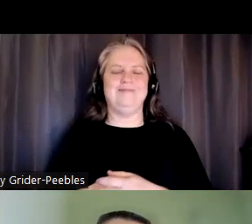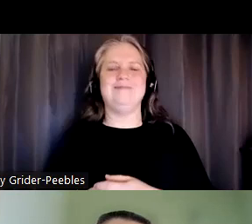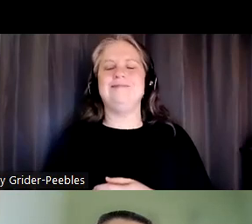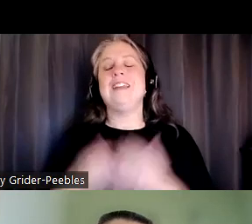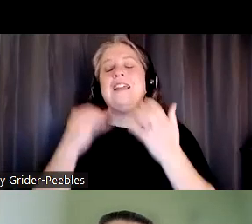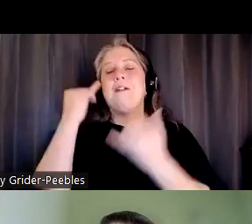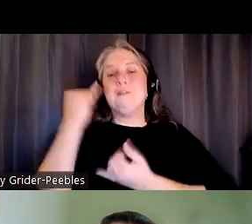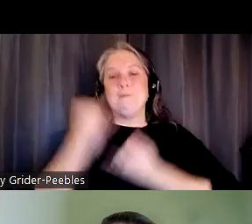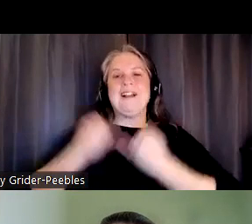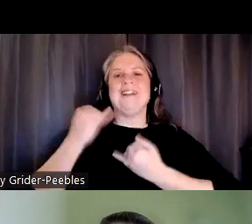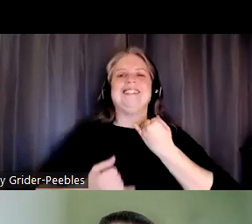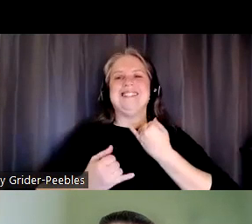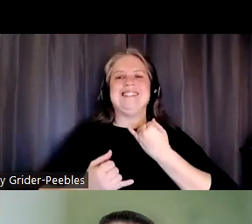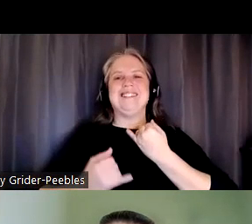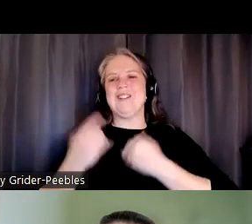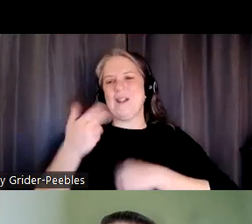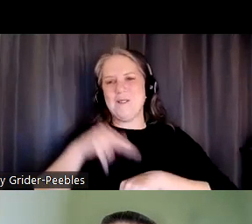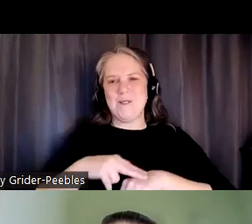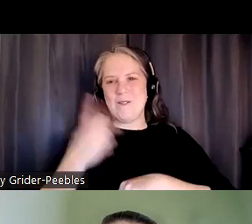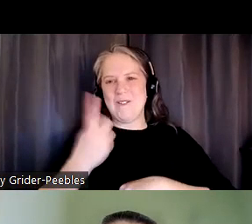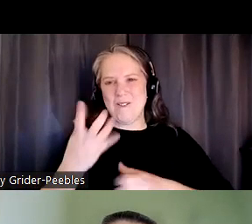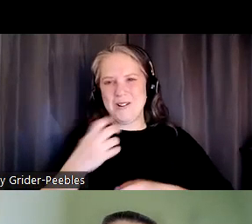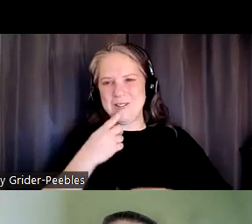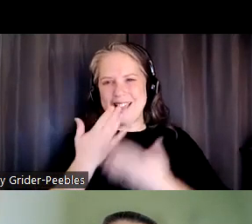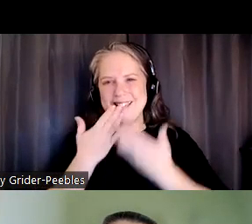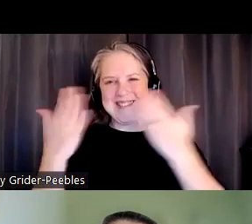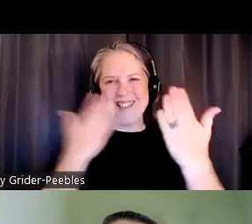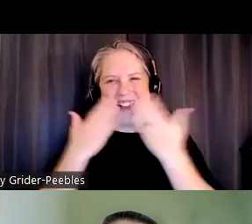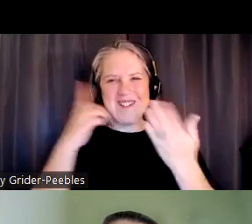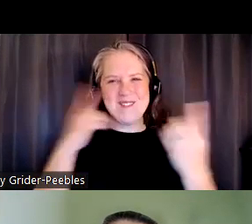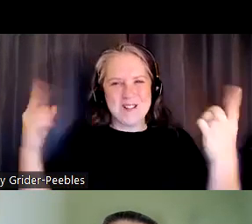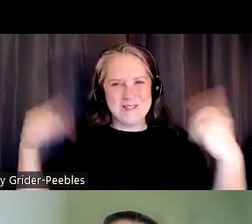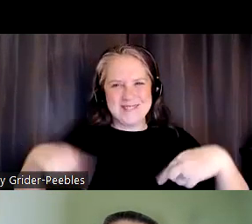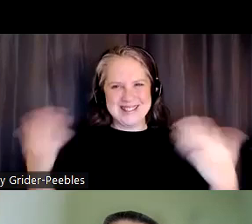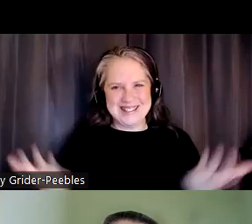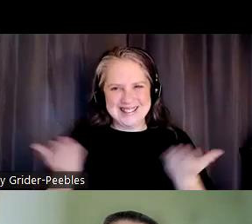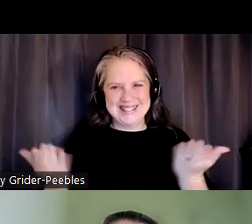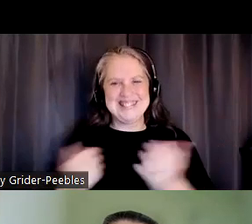Finally, we just, of course, want to say thank you for joining us. We are so grateful for each of you